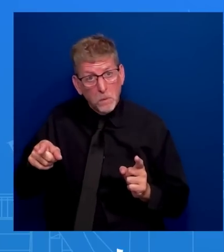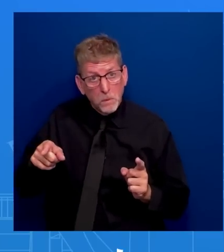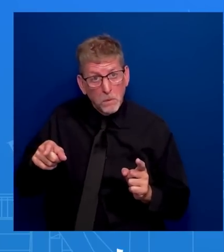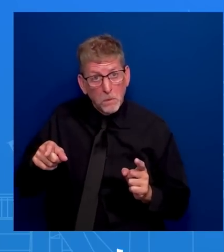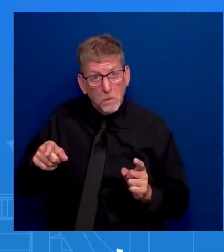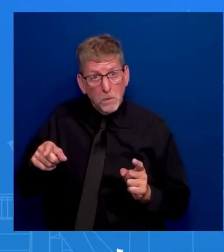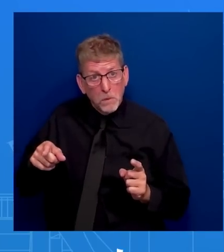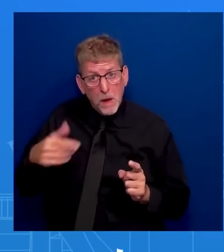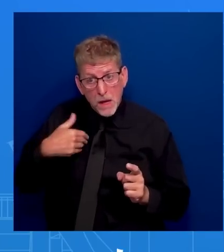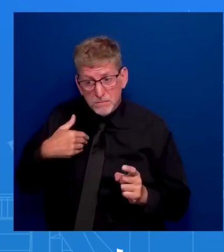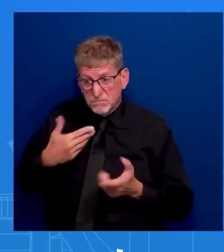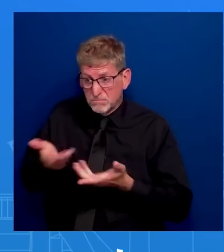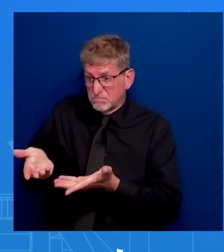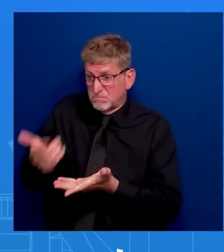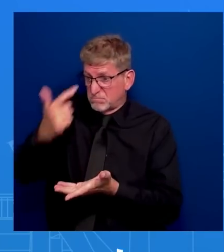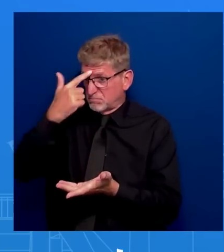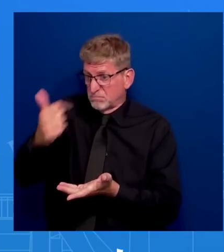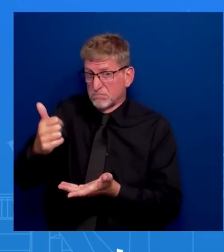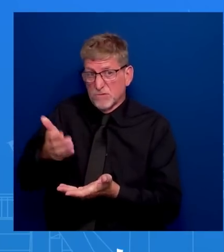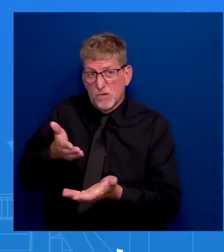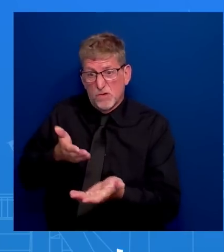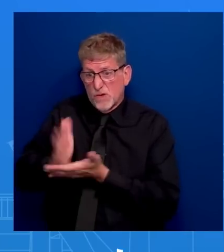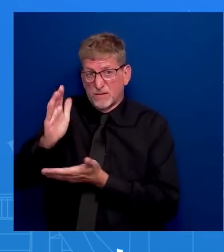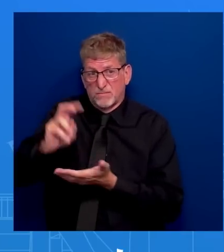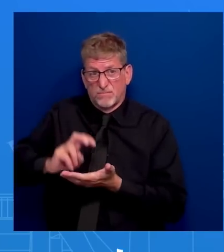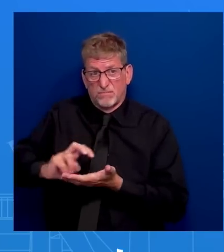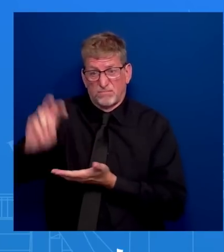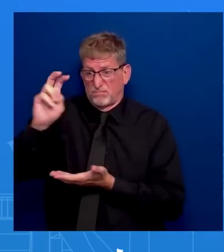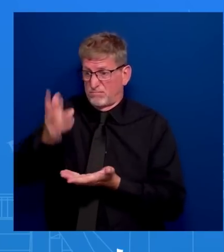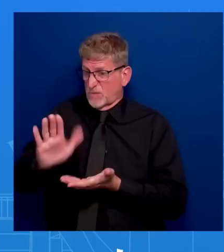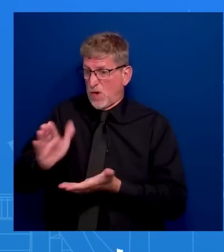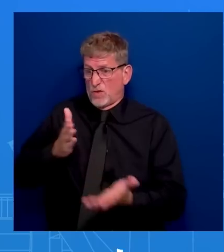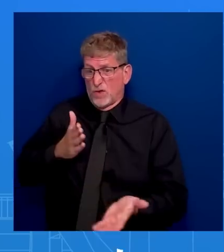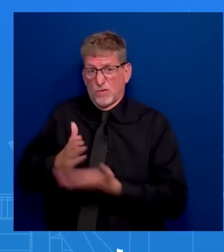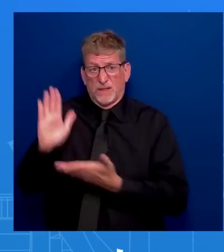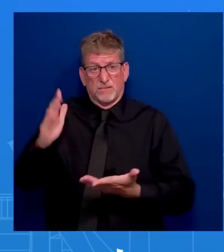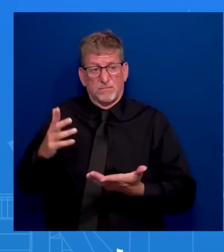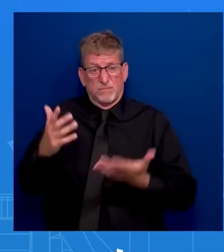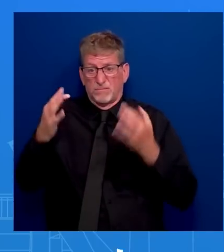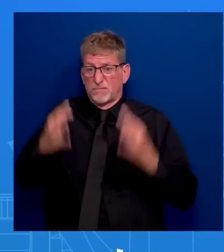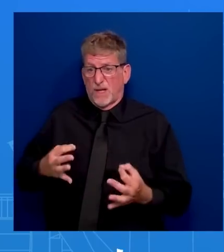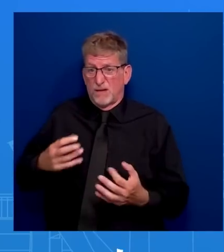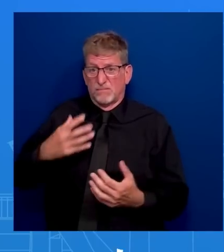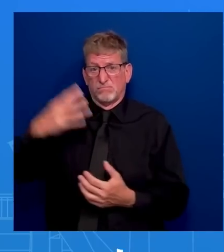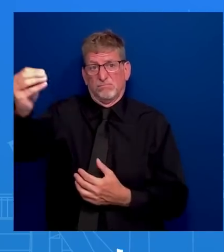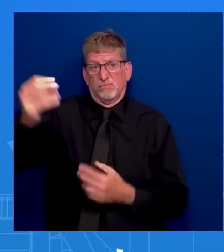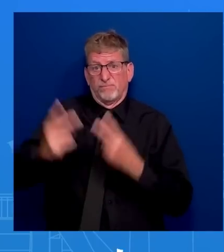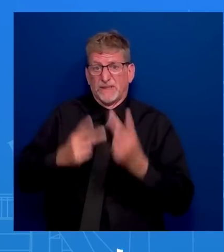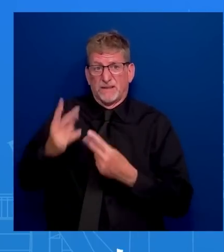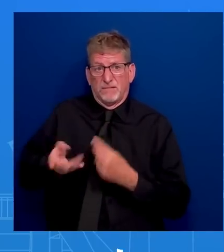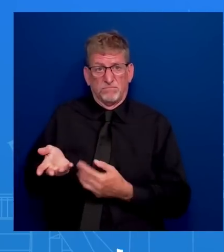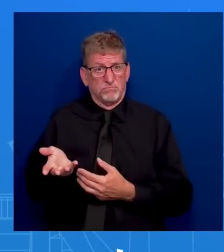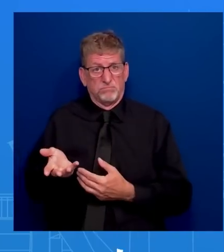Again, we're going to reiterate this: It was her right to go. There was precedence for this. As we know, Newt Gingrich, when he was Speaker, went a generation ago.